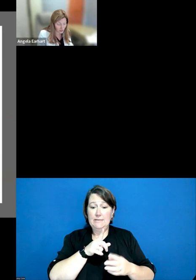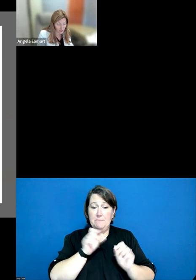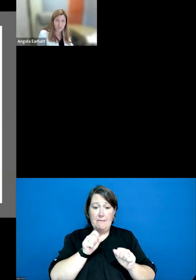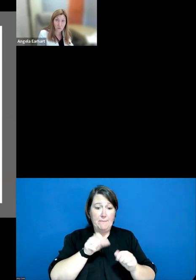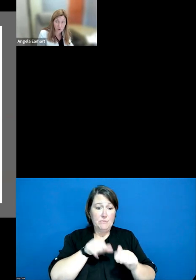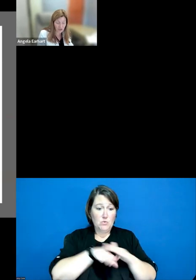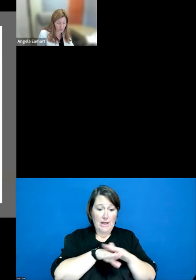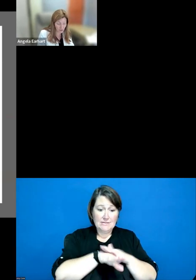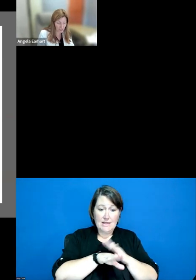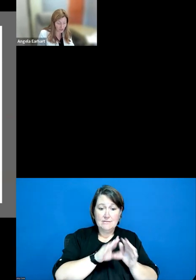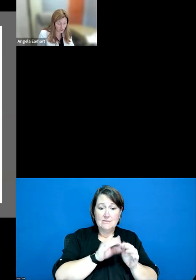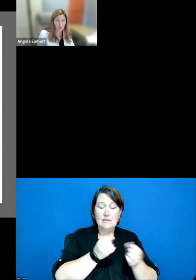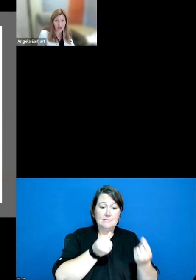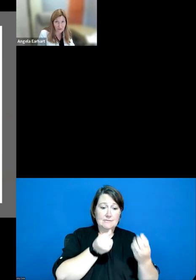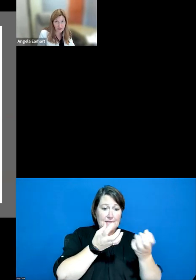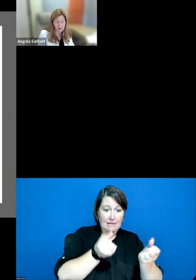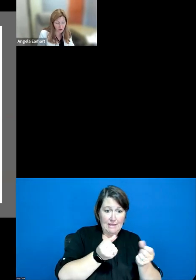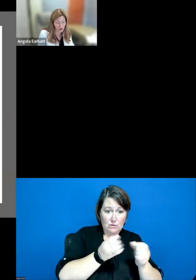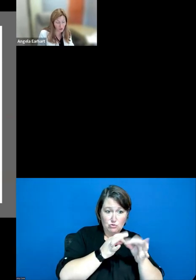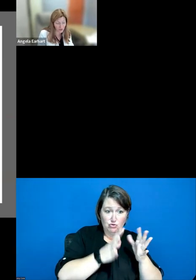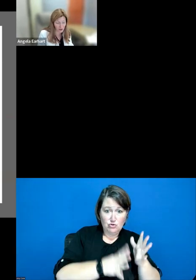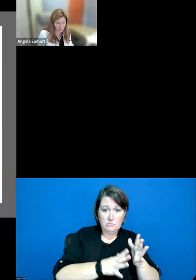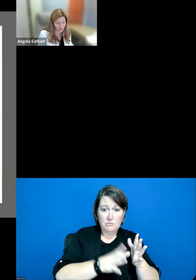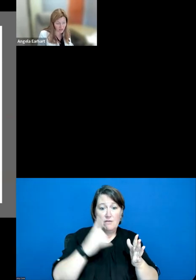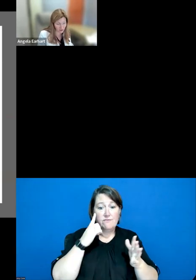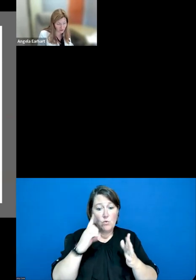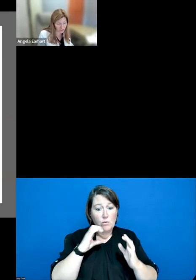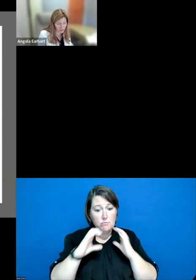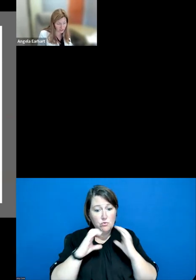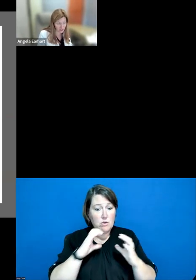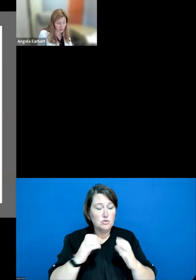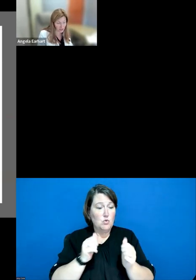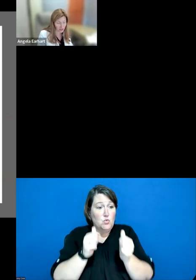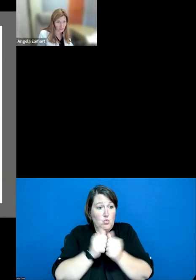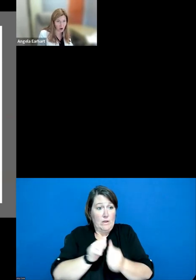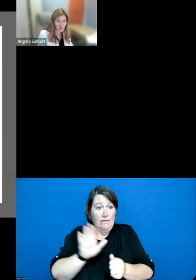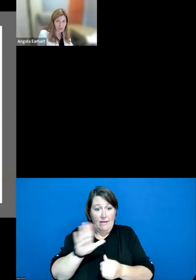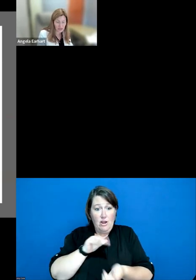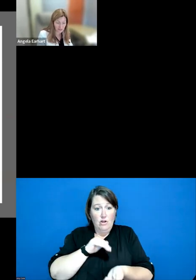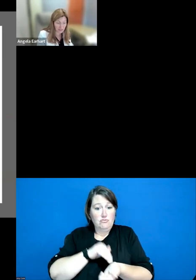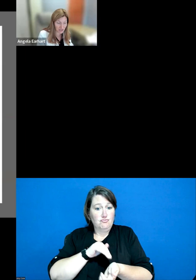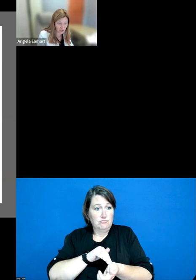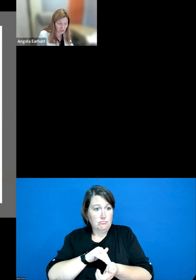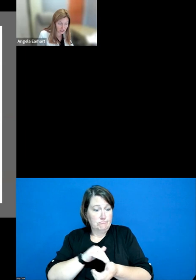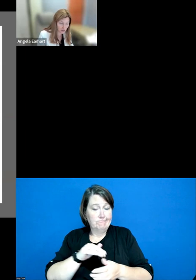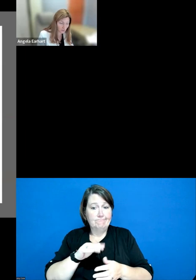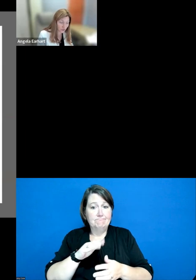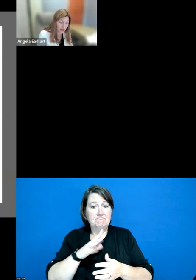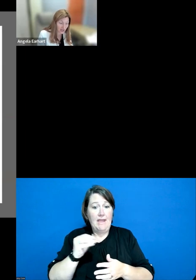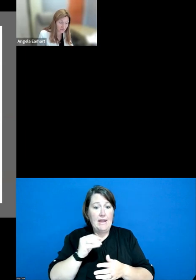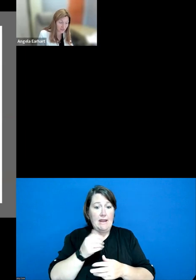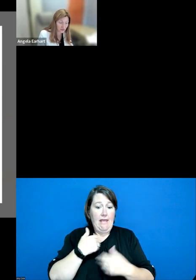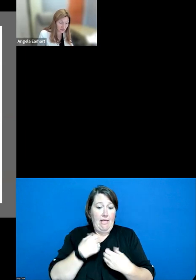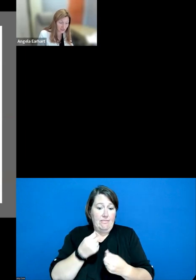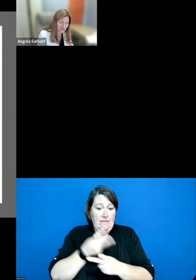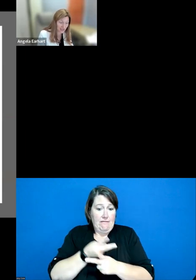for communication with their health care providers. Oftentimes patients will not feel like they